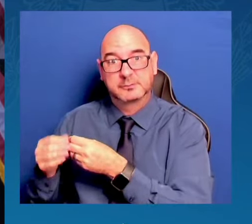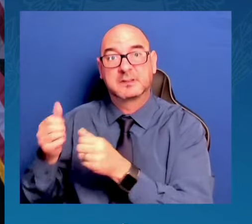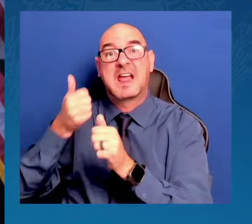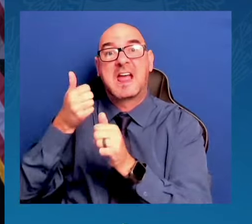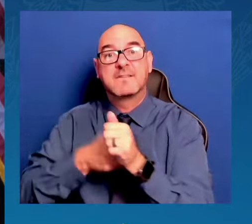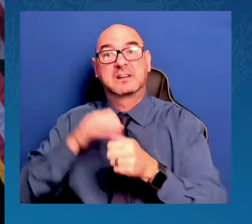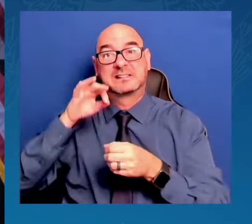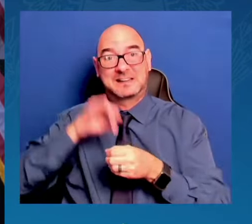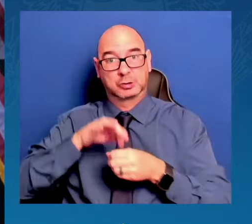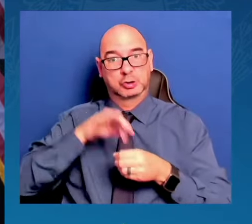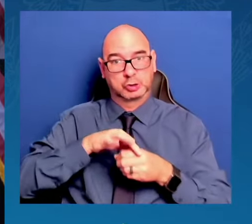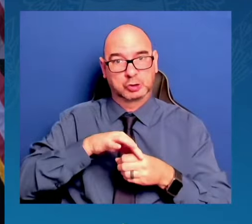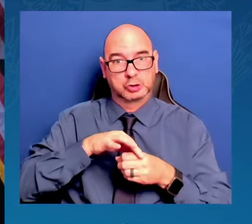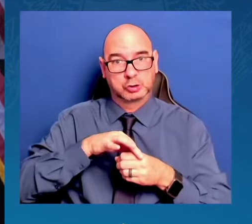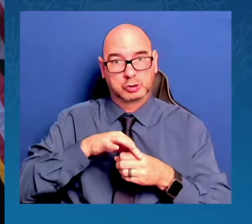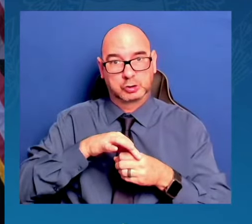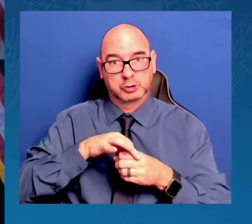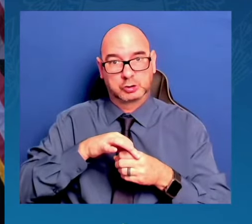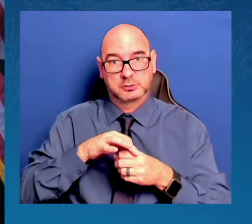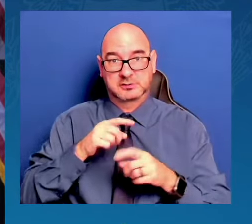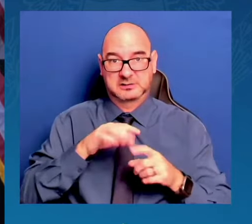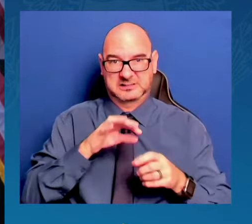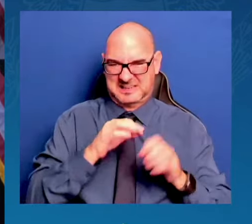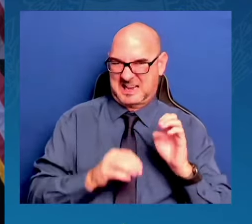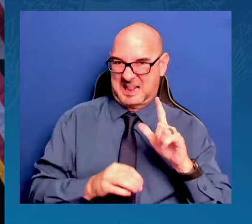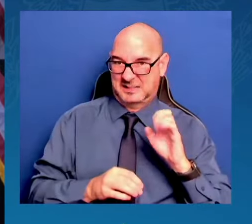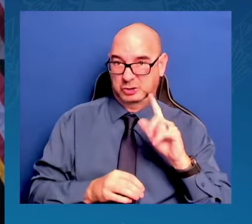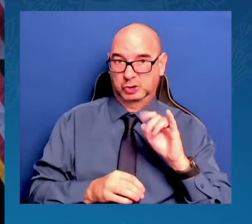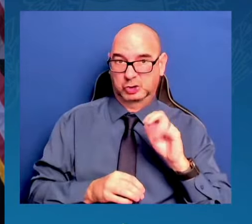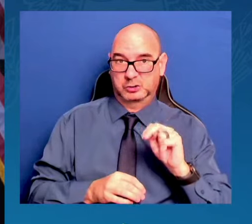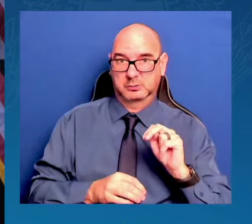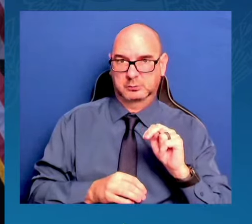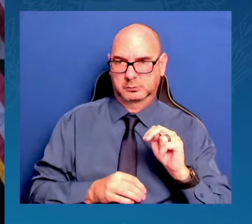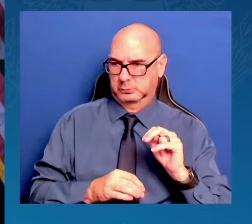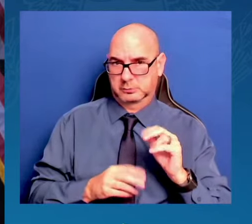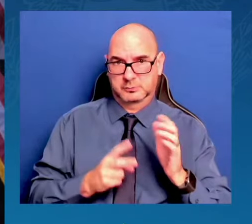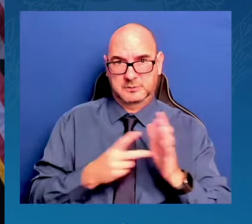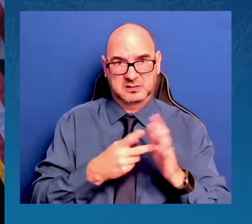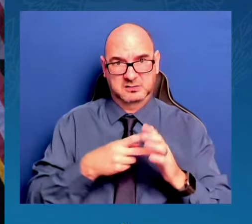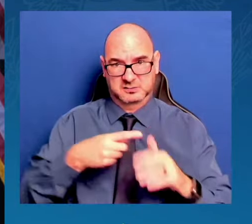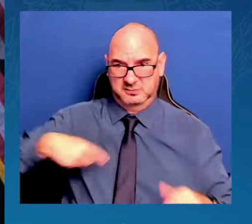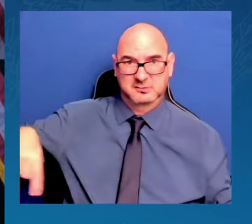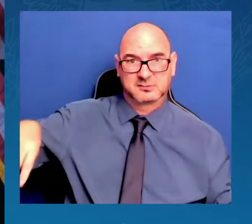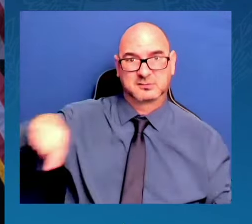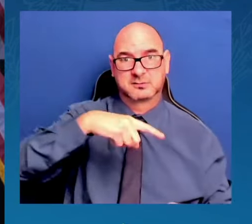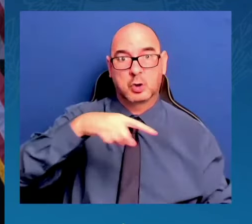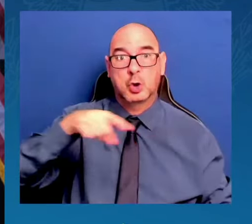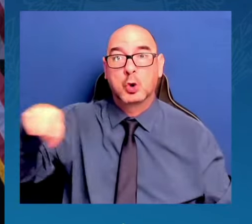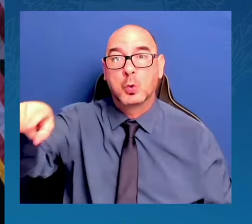So to all the friends and leaders, I say: Let us not be tired or discouraged,